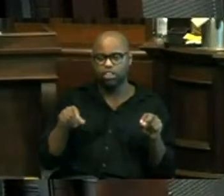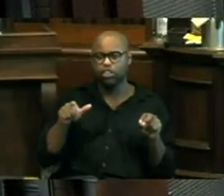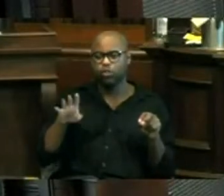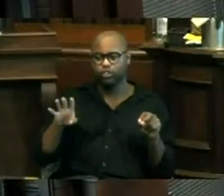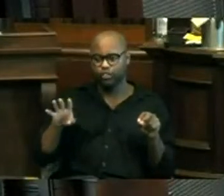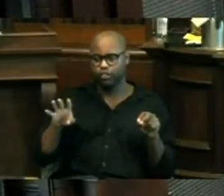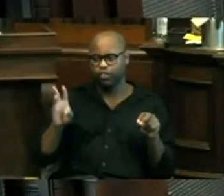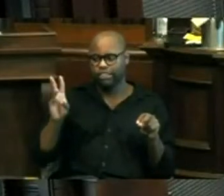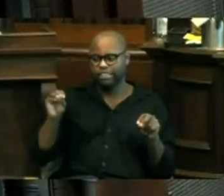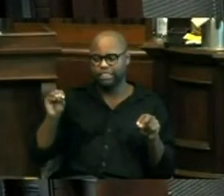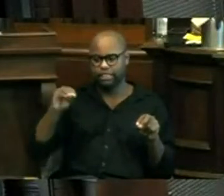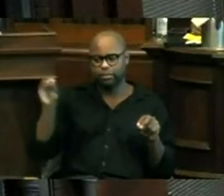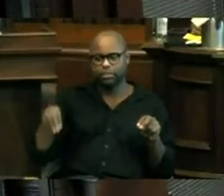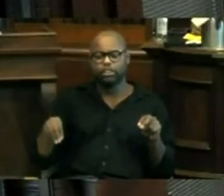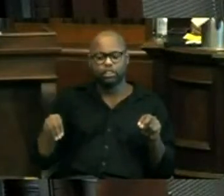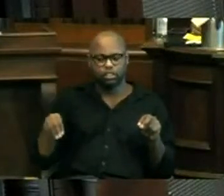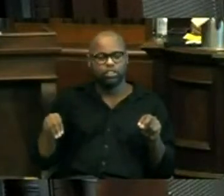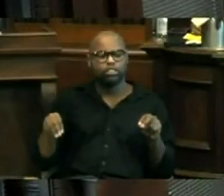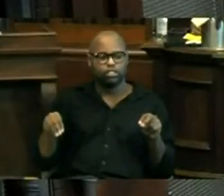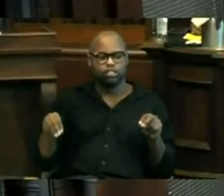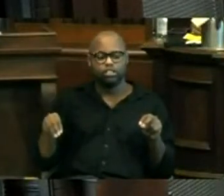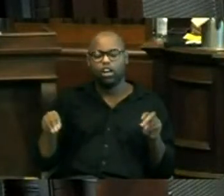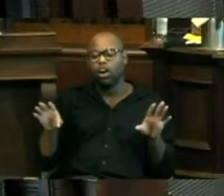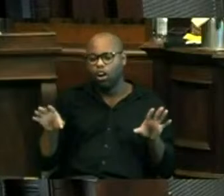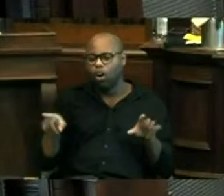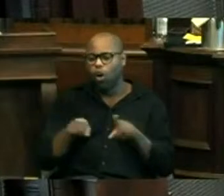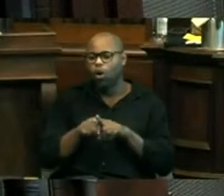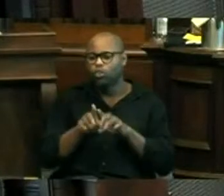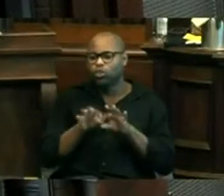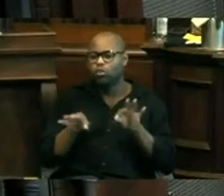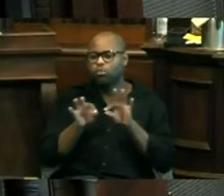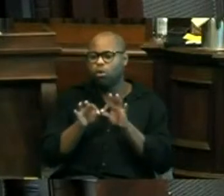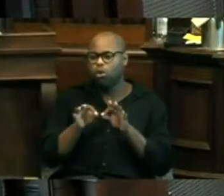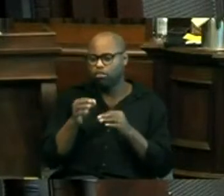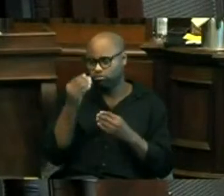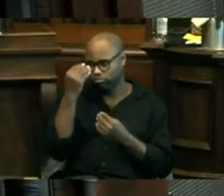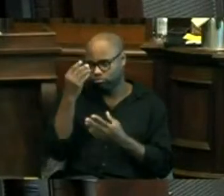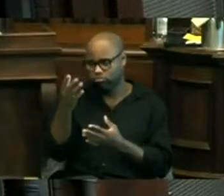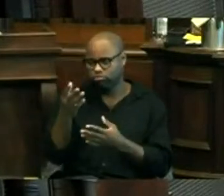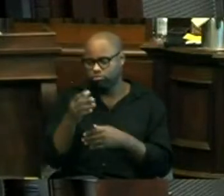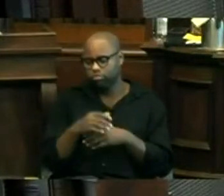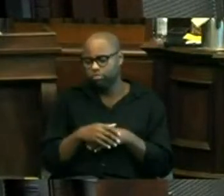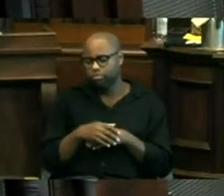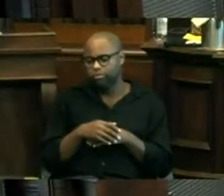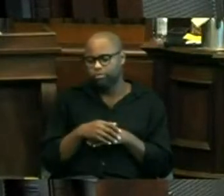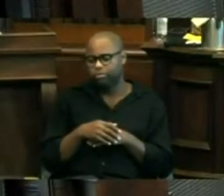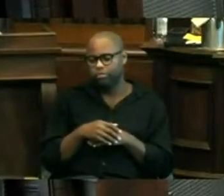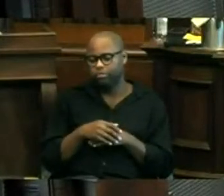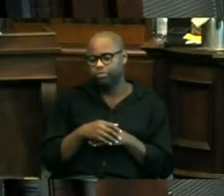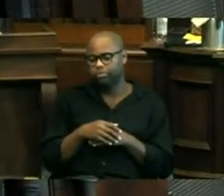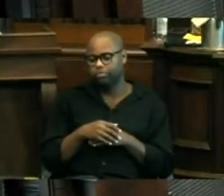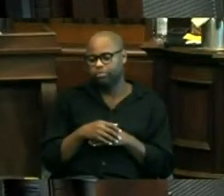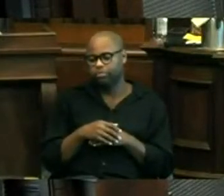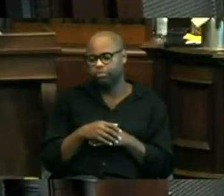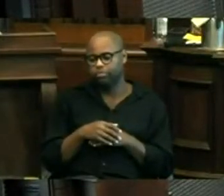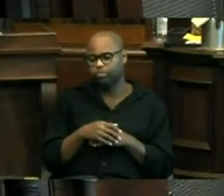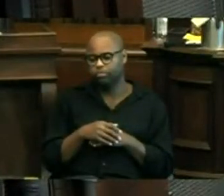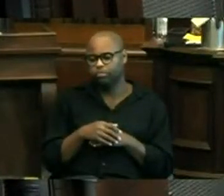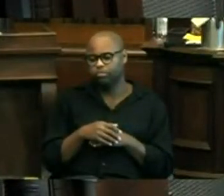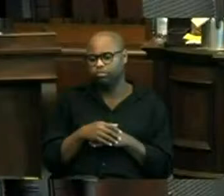at 30. 18 at 50% and 24 at 60%.